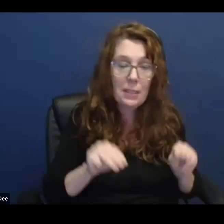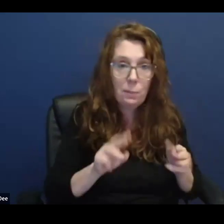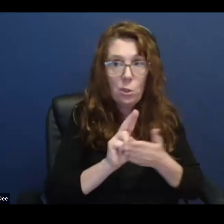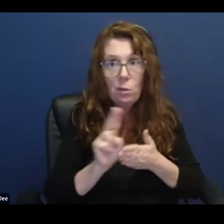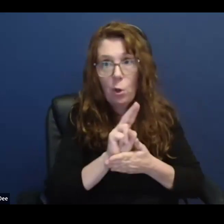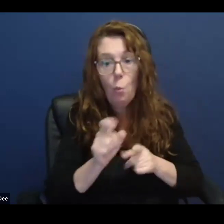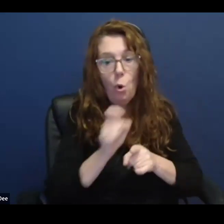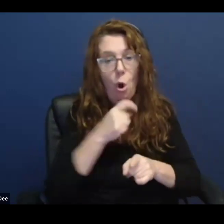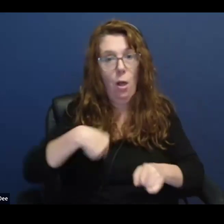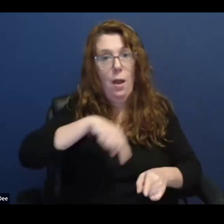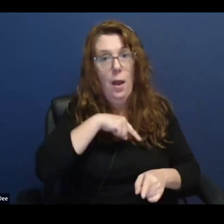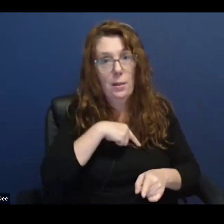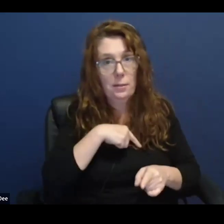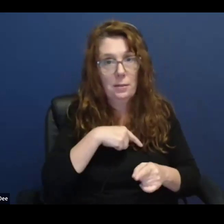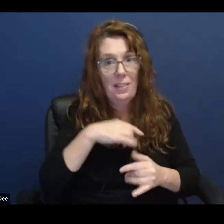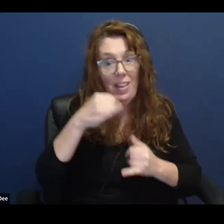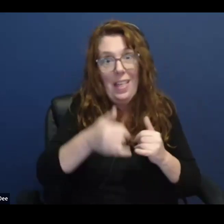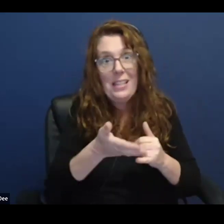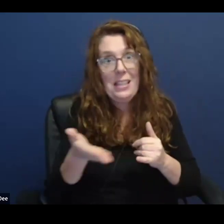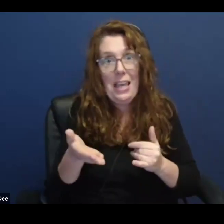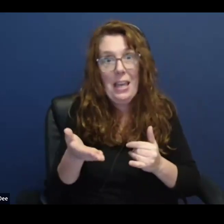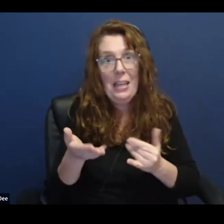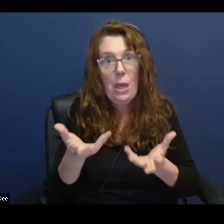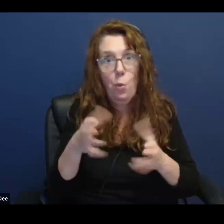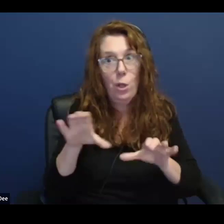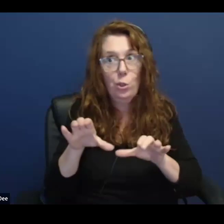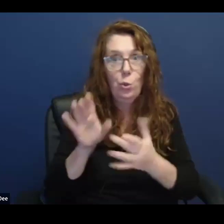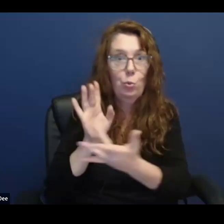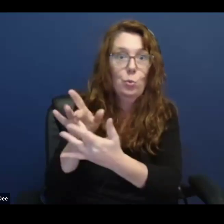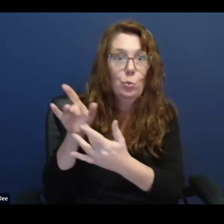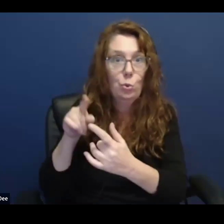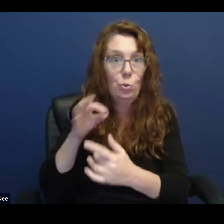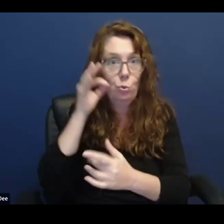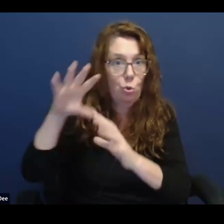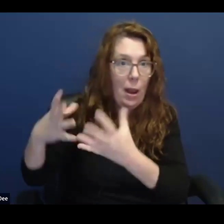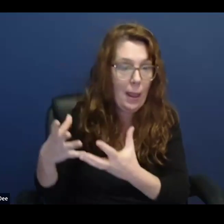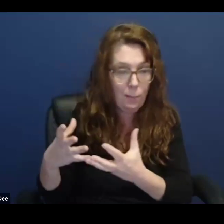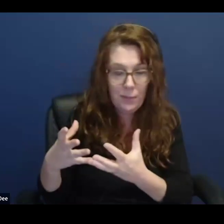call our office and the last thing they want to do is to reach out to Tribes, but that's not